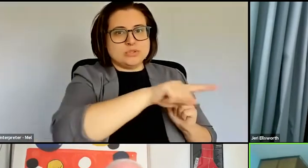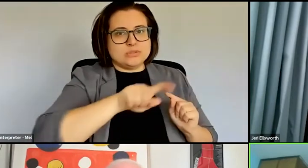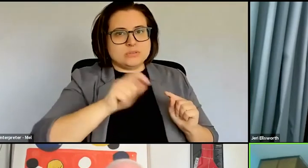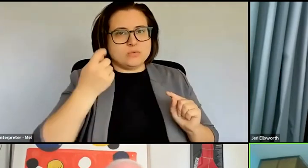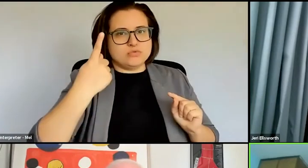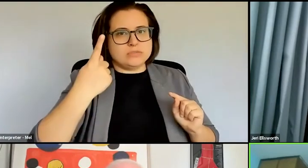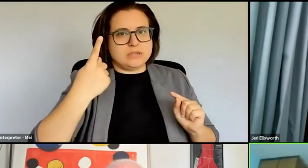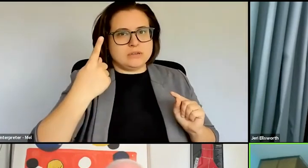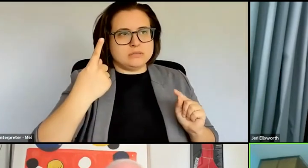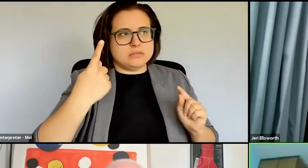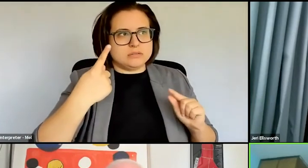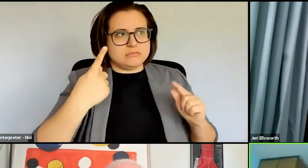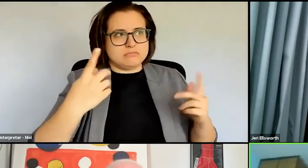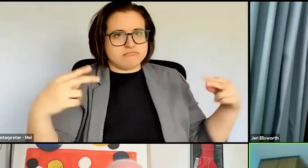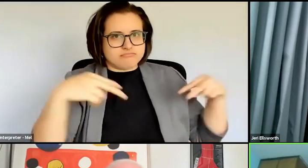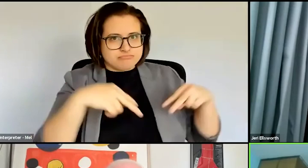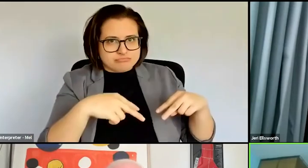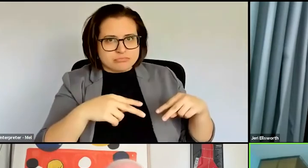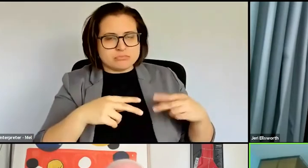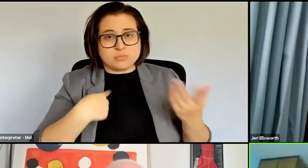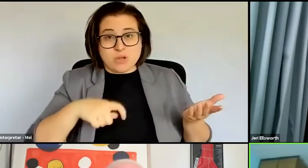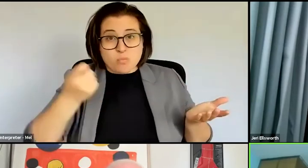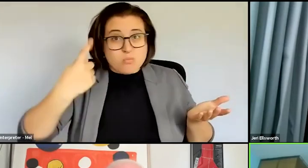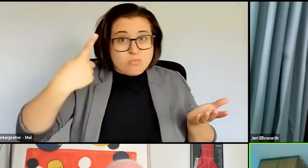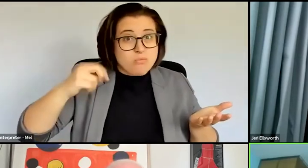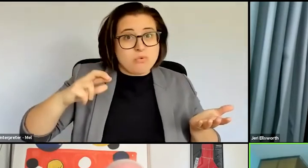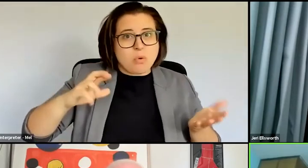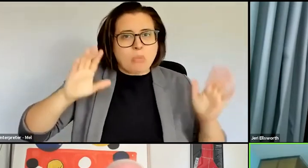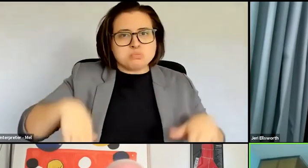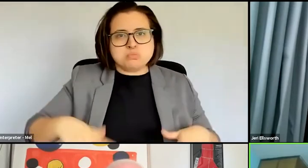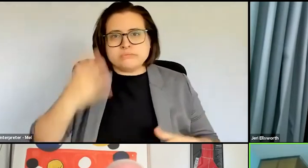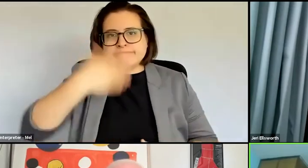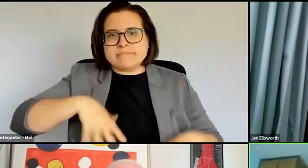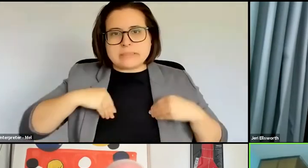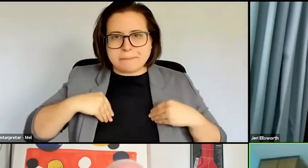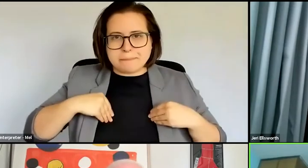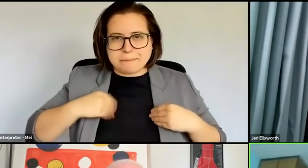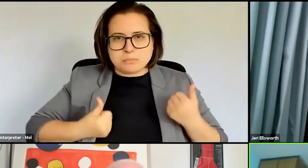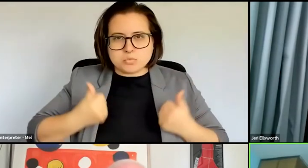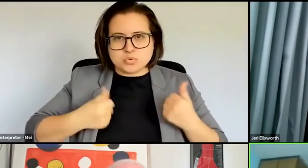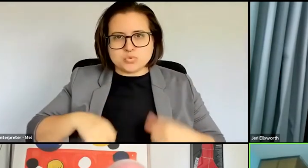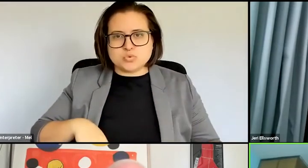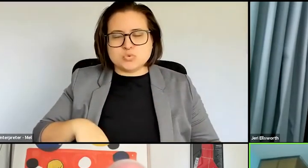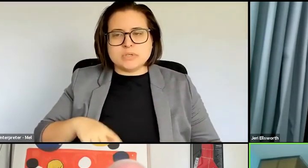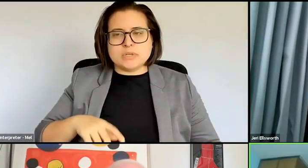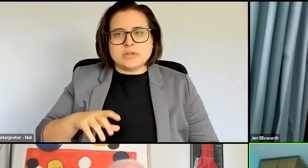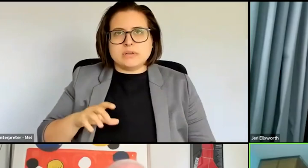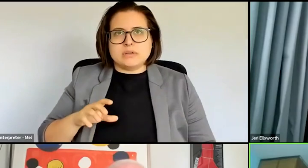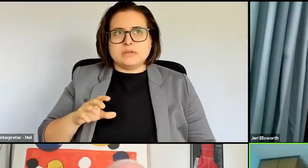to understand it, or do we just have to accept it? So I think that this question of whether these AIs